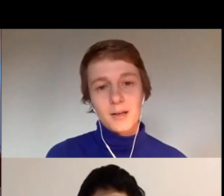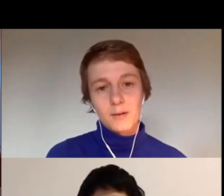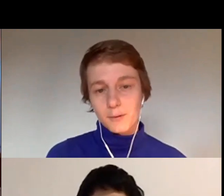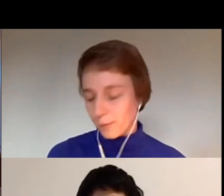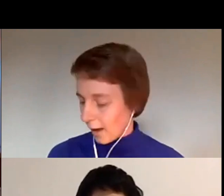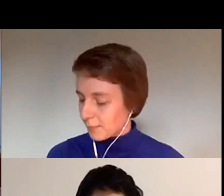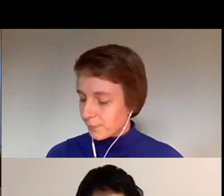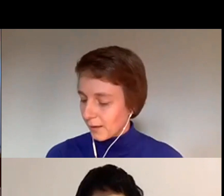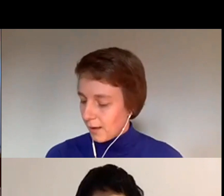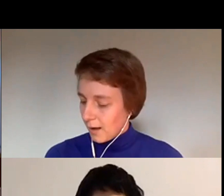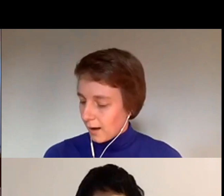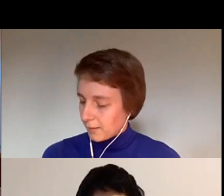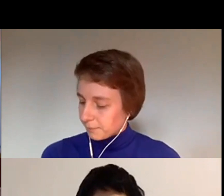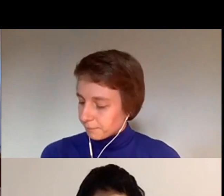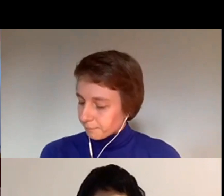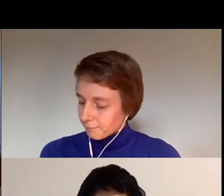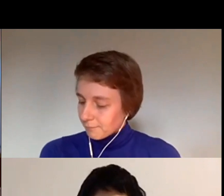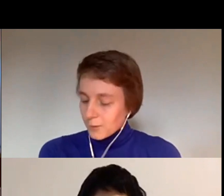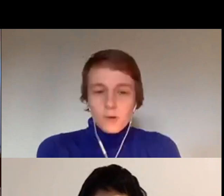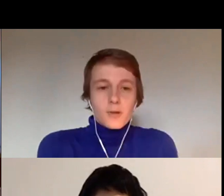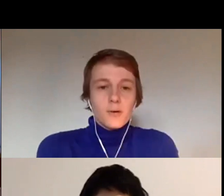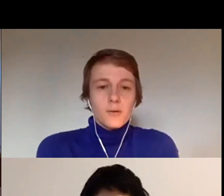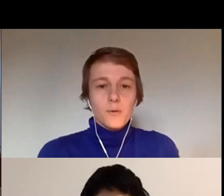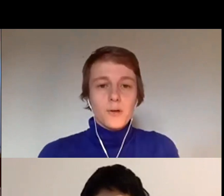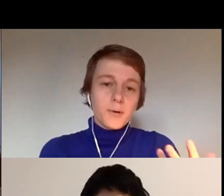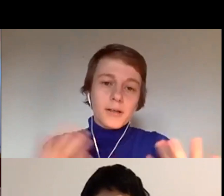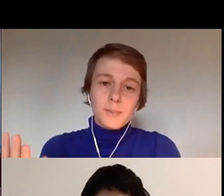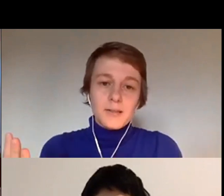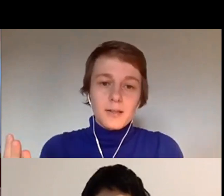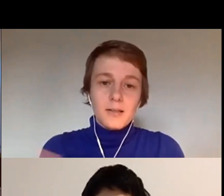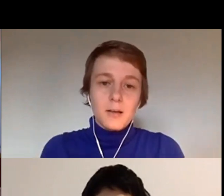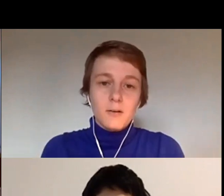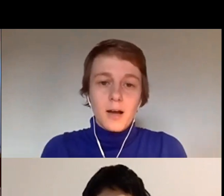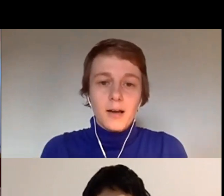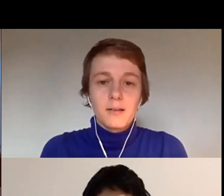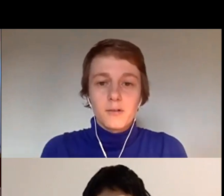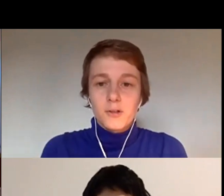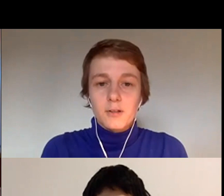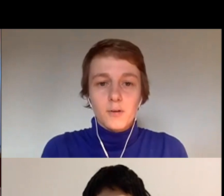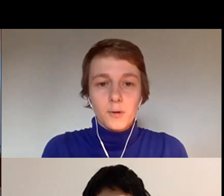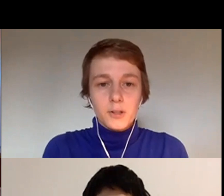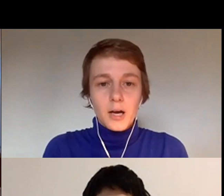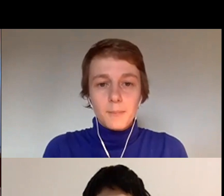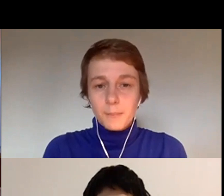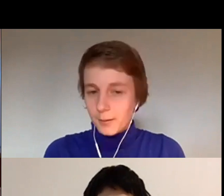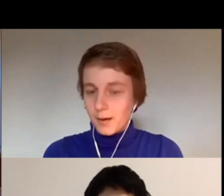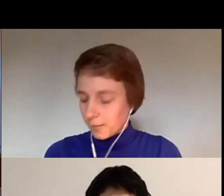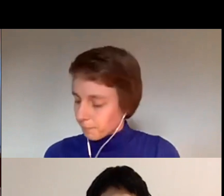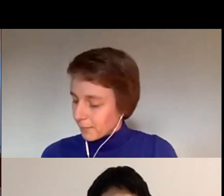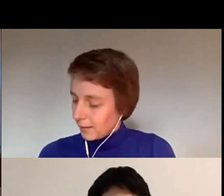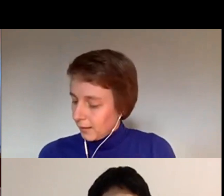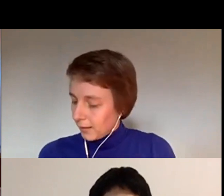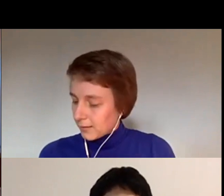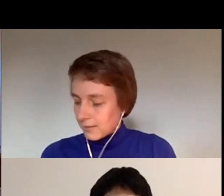grateful for that. So the workbook is basically a self-guided version of the workshop. It's